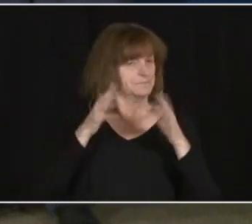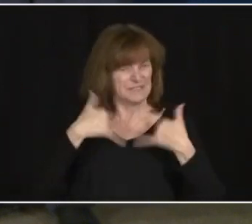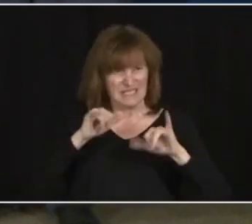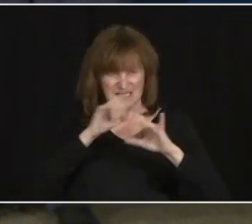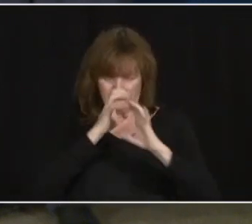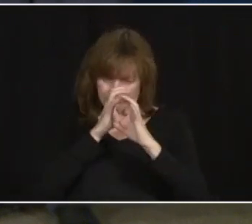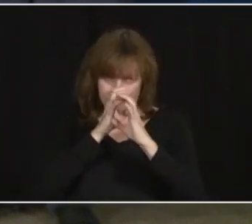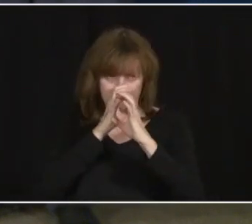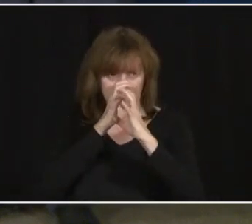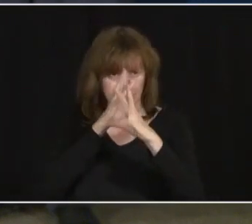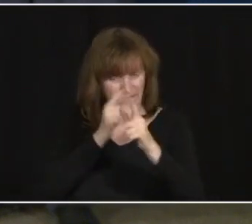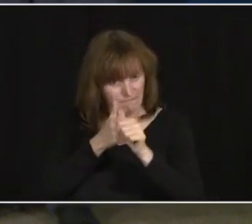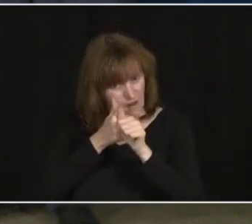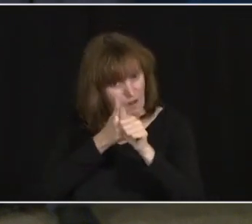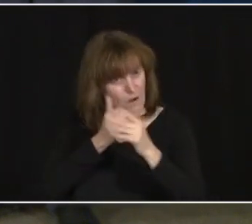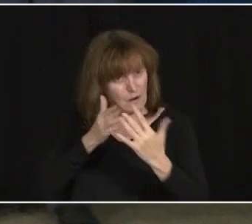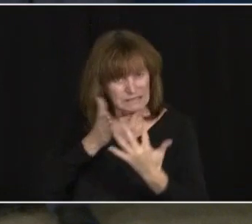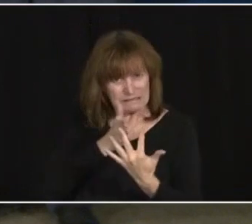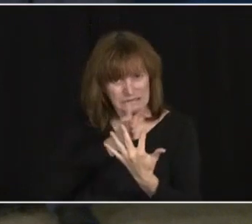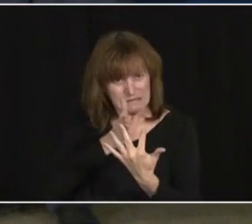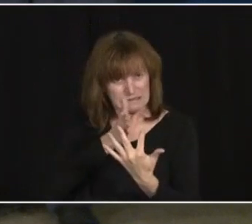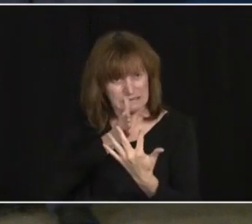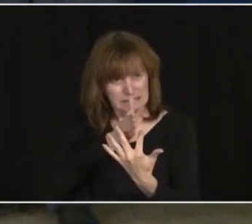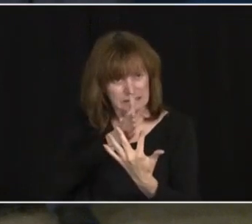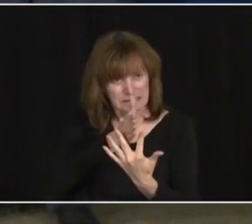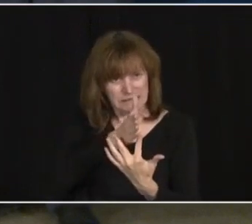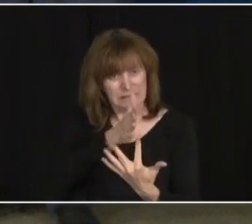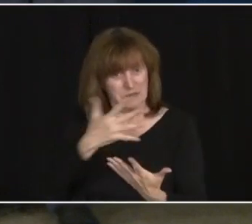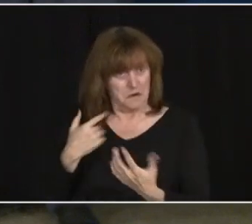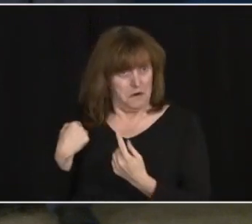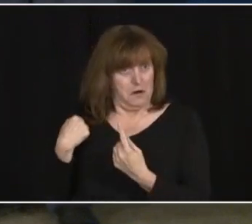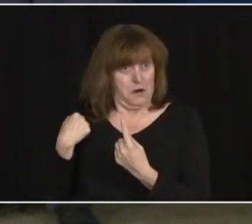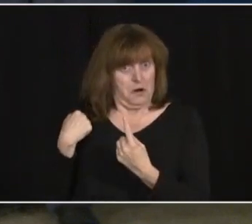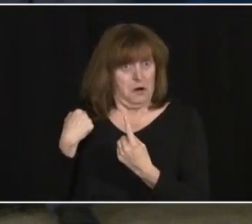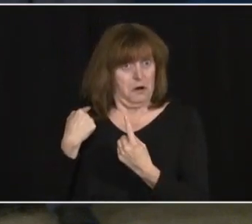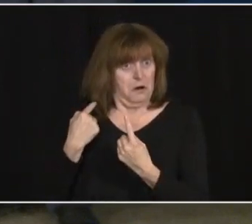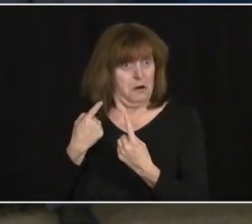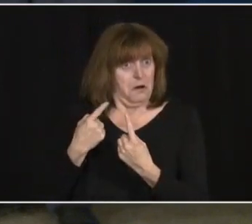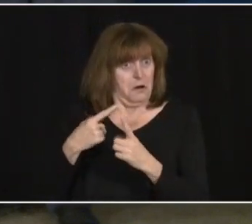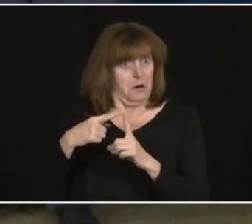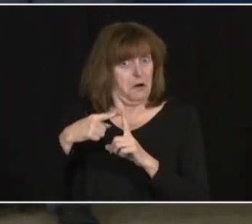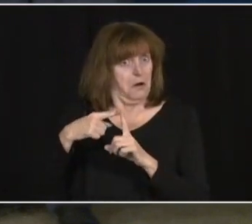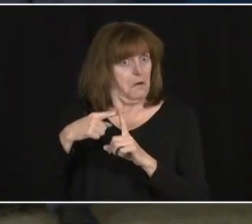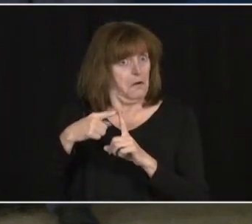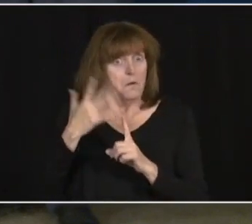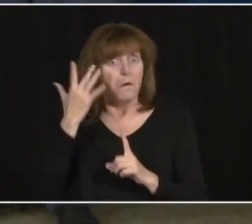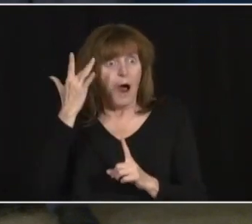each adhered to the advice of the experts to stay at home and to practise physical distancing.